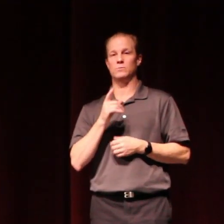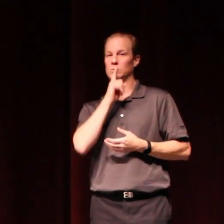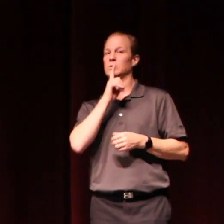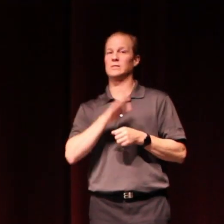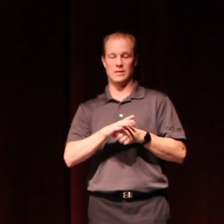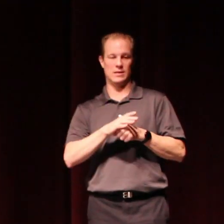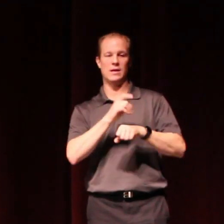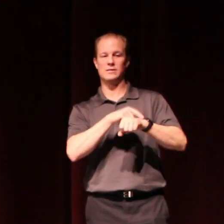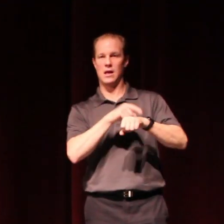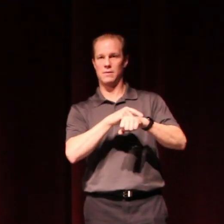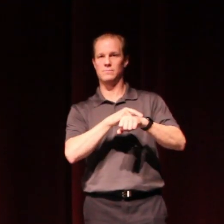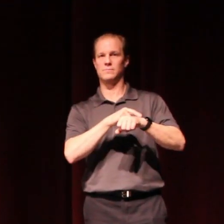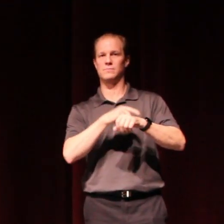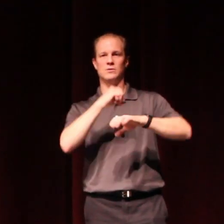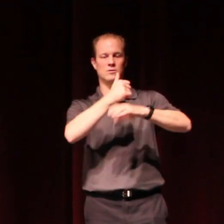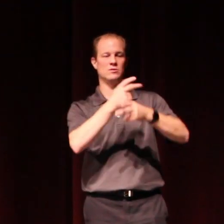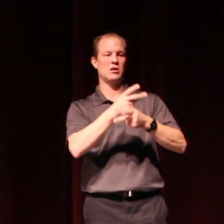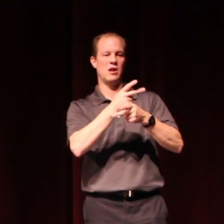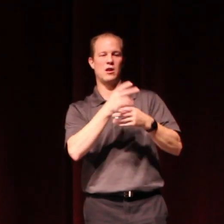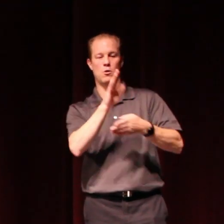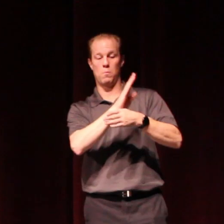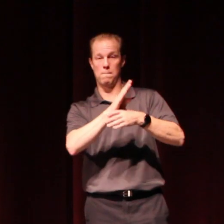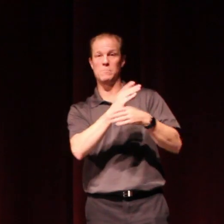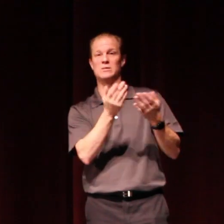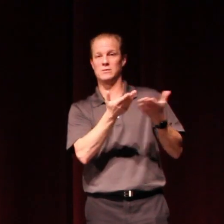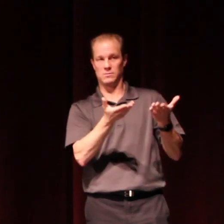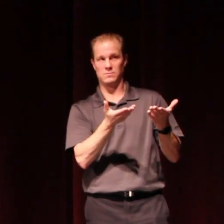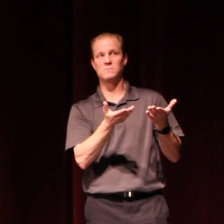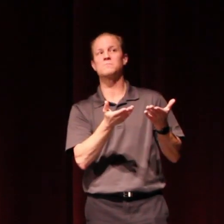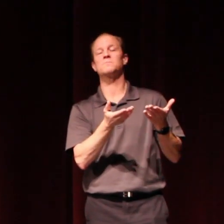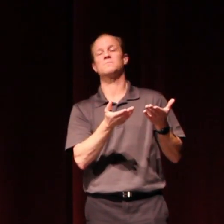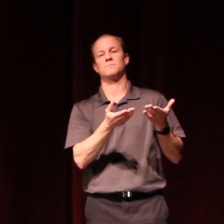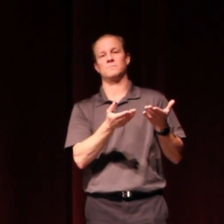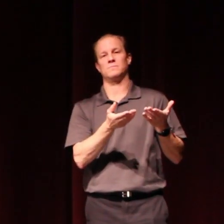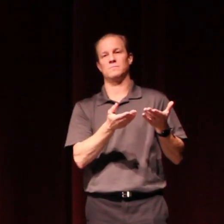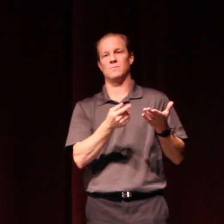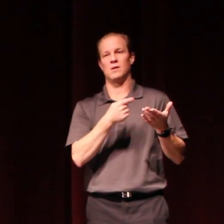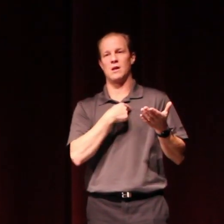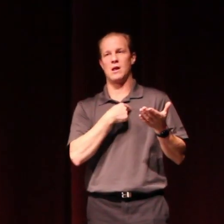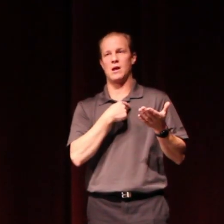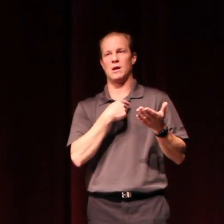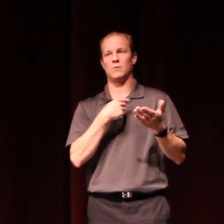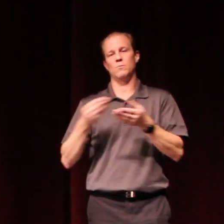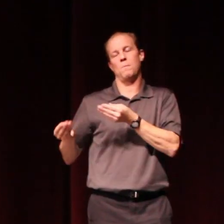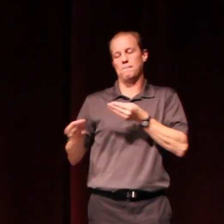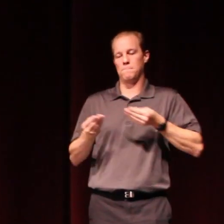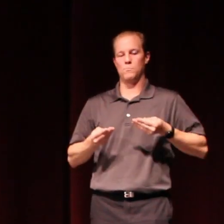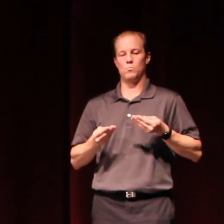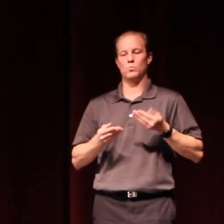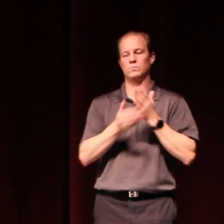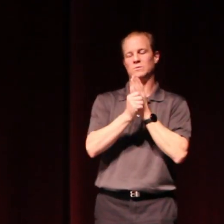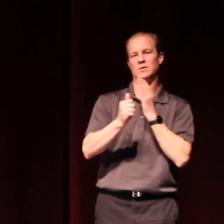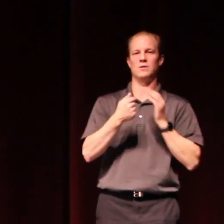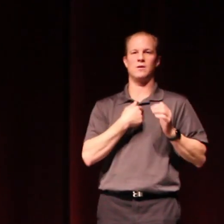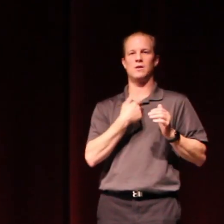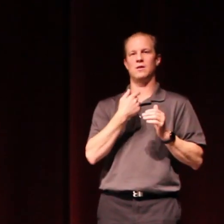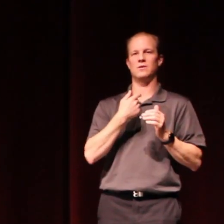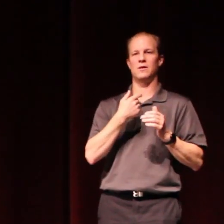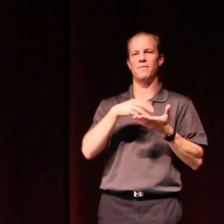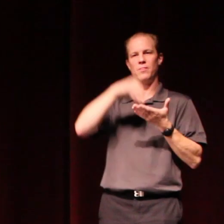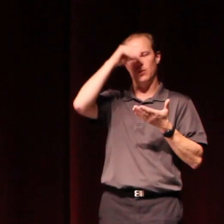the business at hand. I will bring the skills I've learned as working with people as a firefighter.